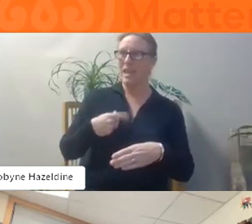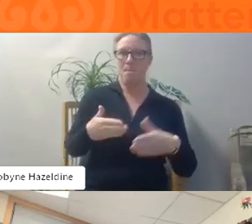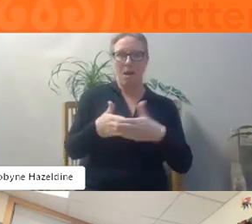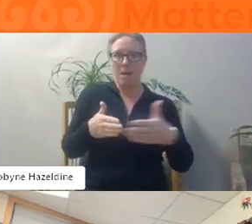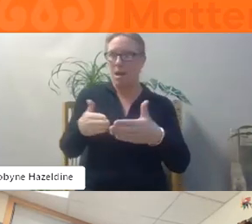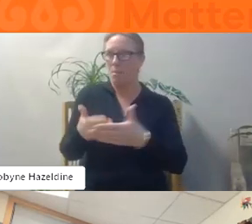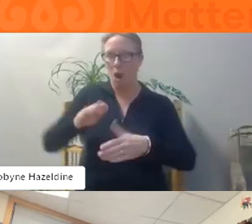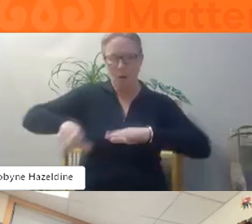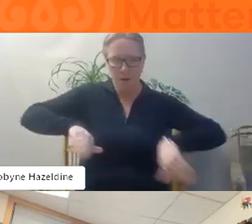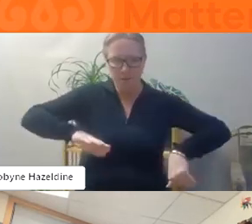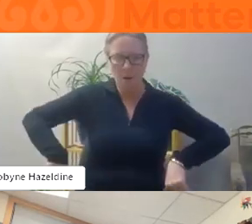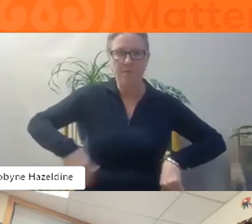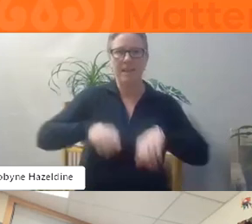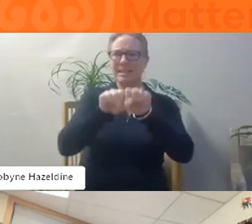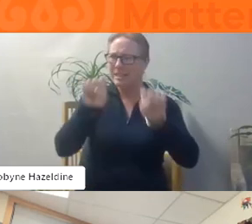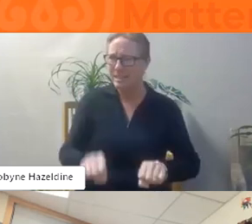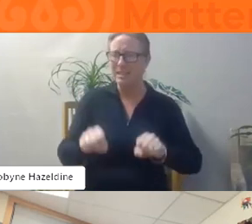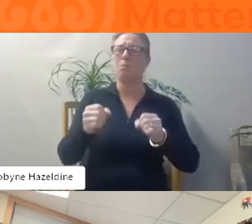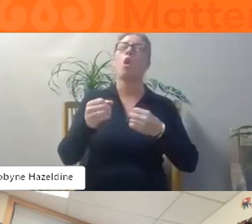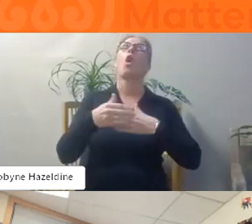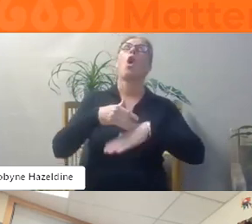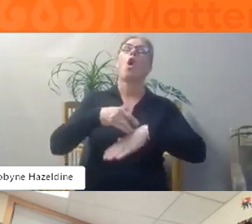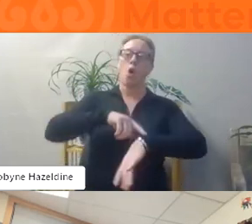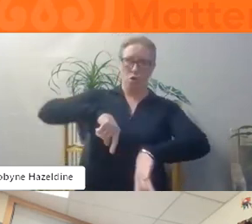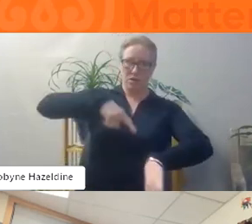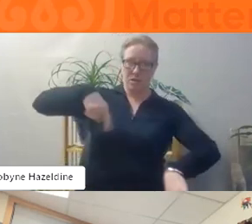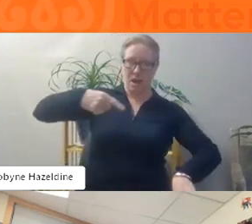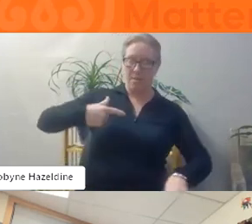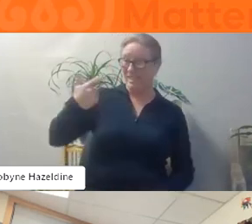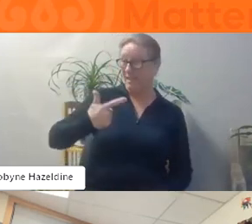And the system will take a long time, there's 17 years of law fighting